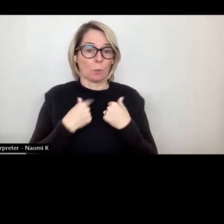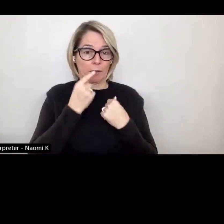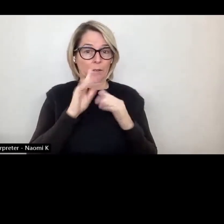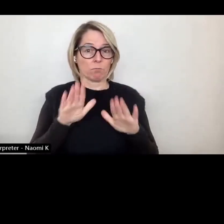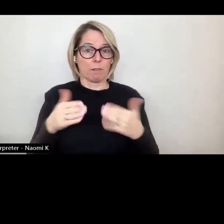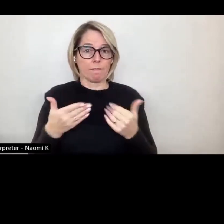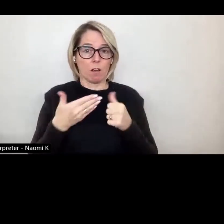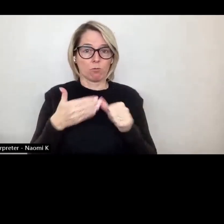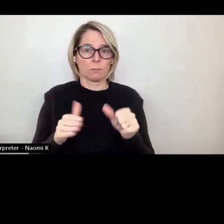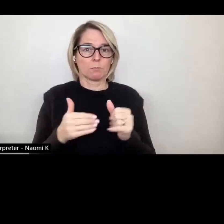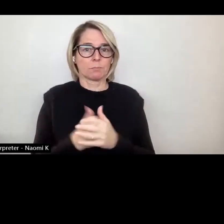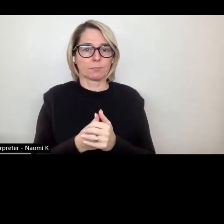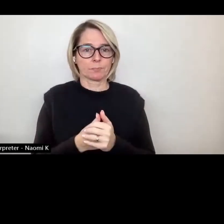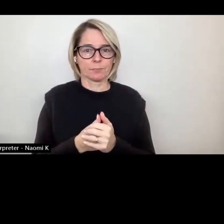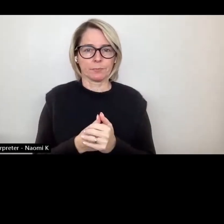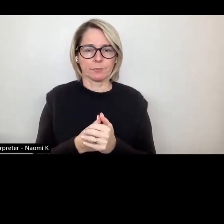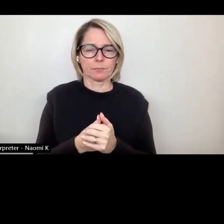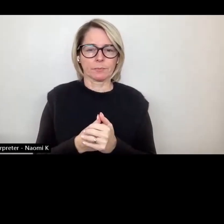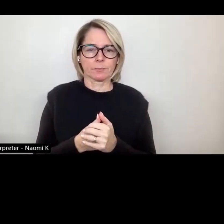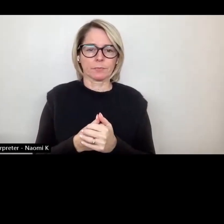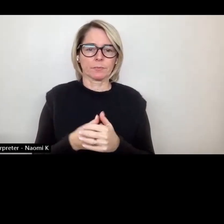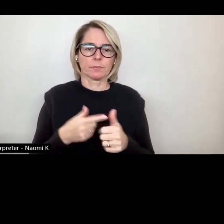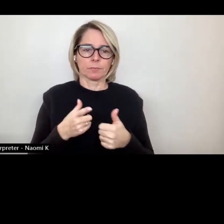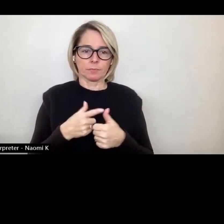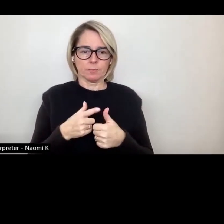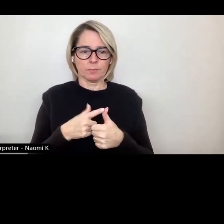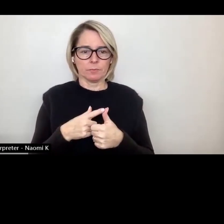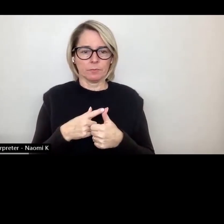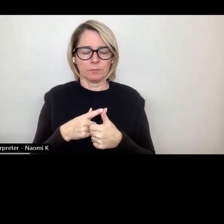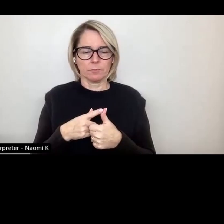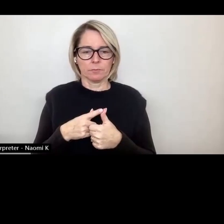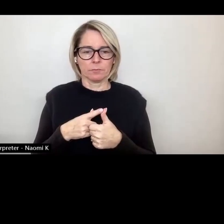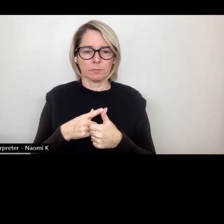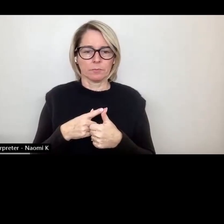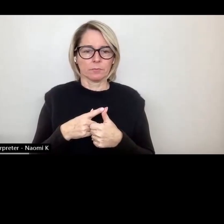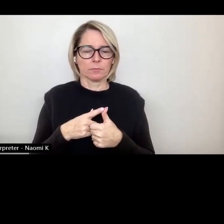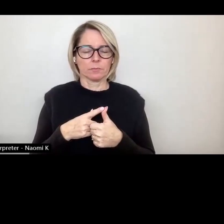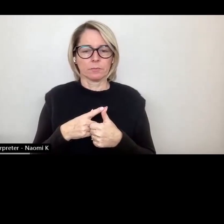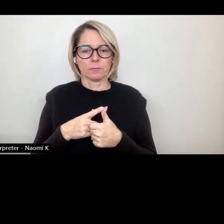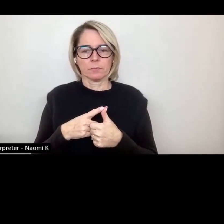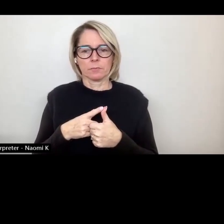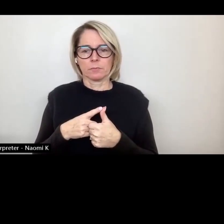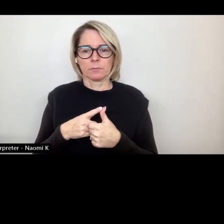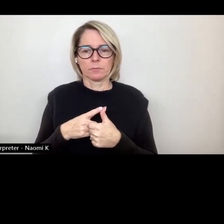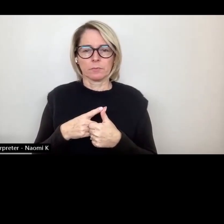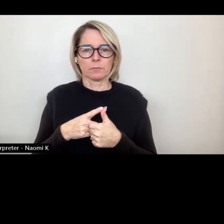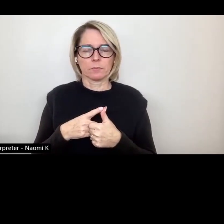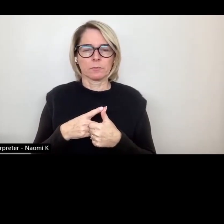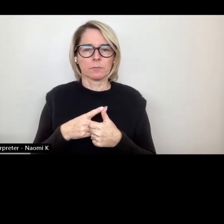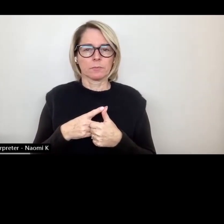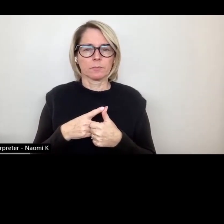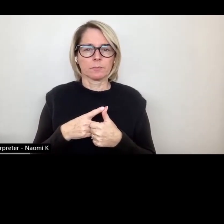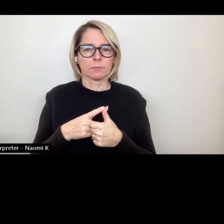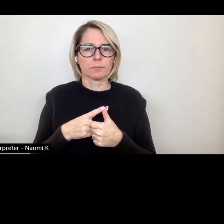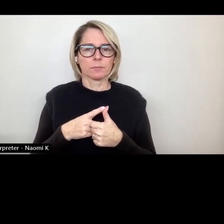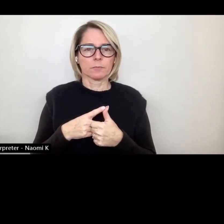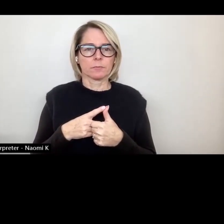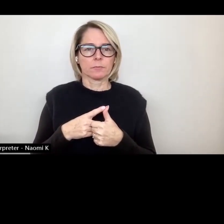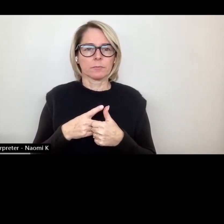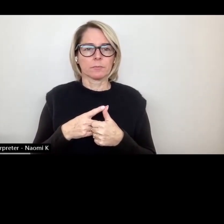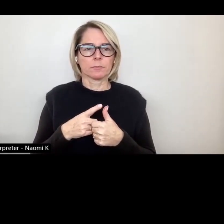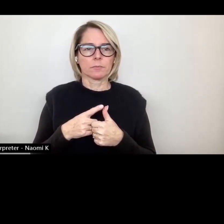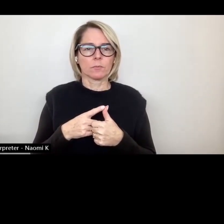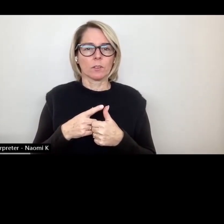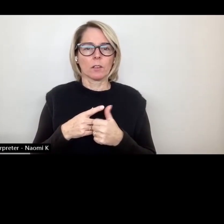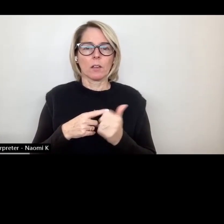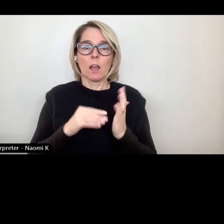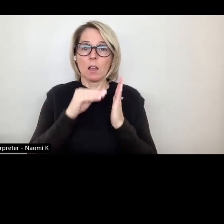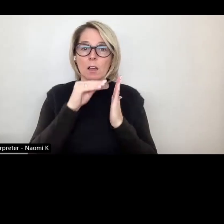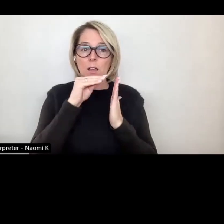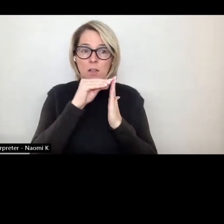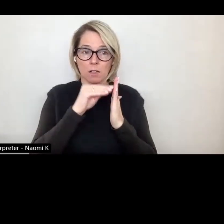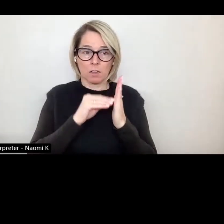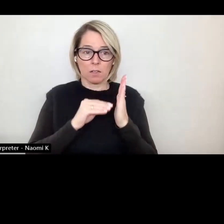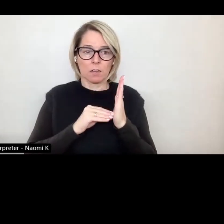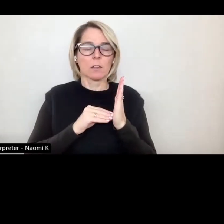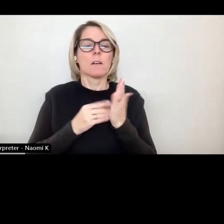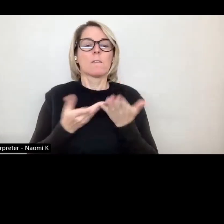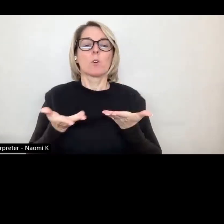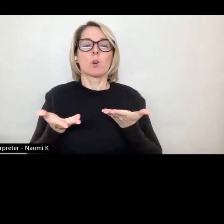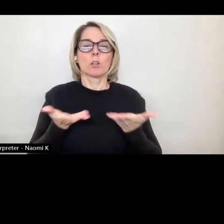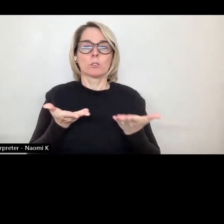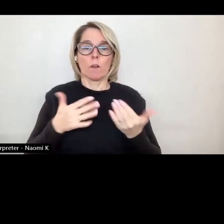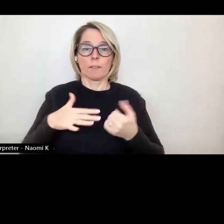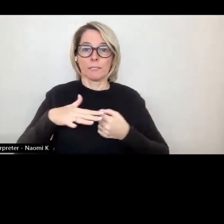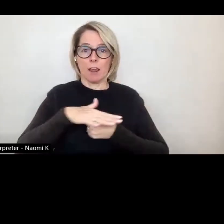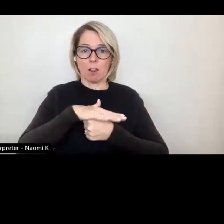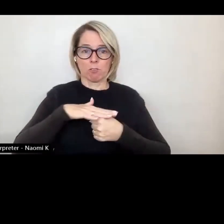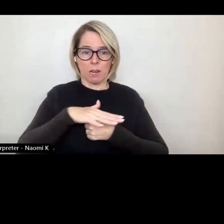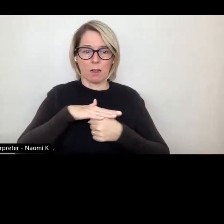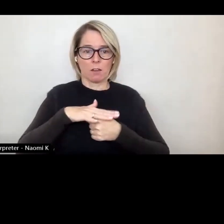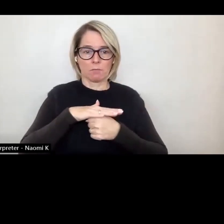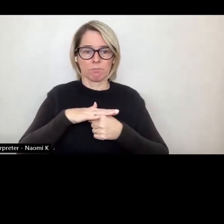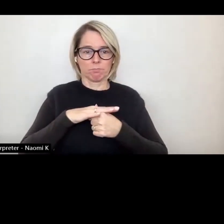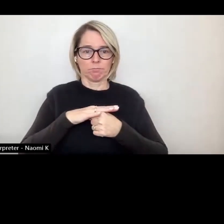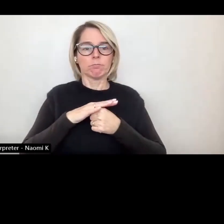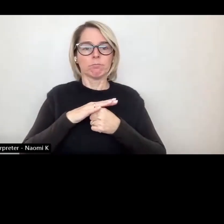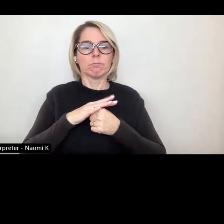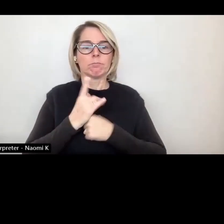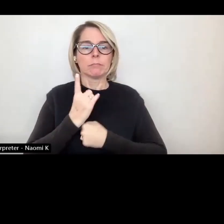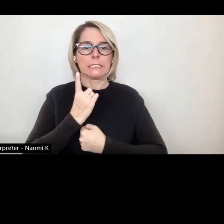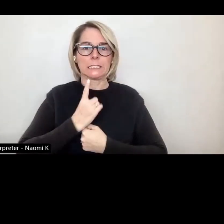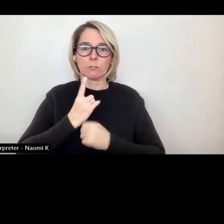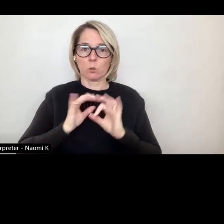So the first half is in regards to applying within a service area as an individual organisation or as part of a consortium.